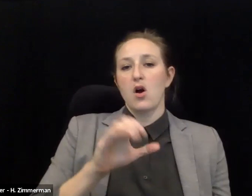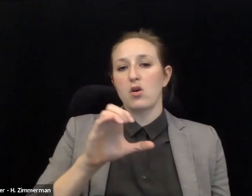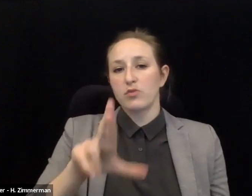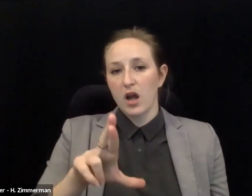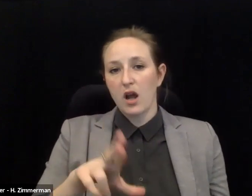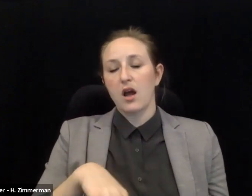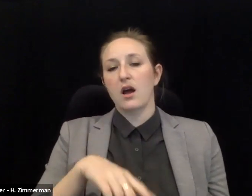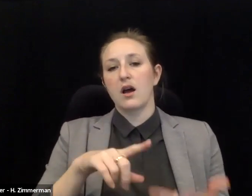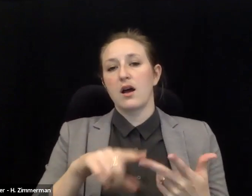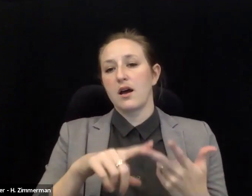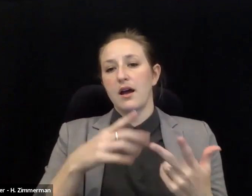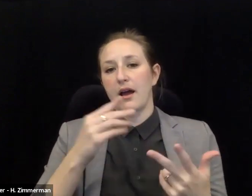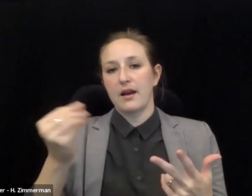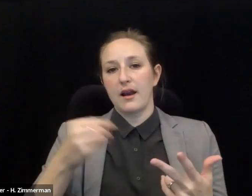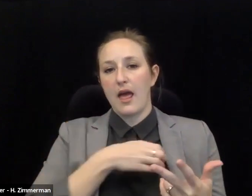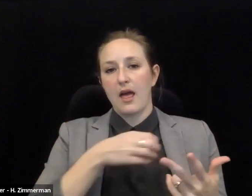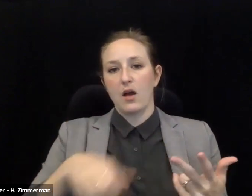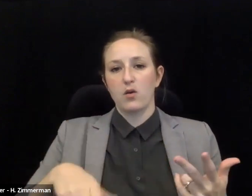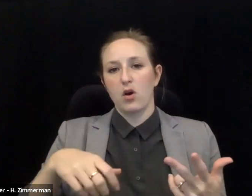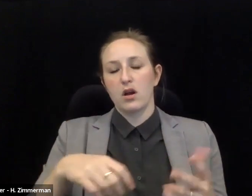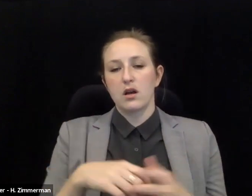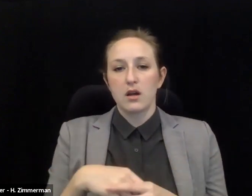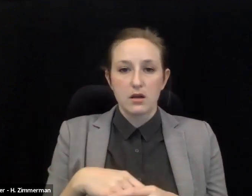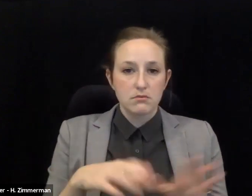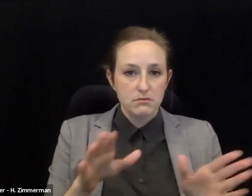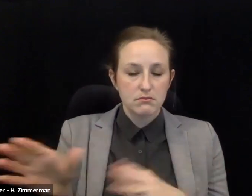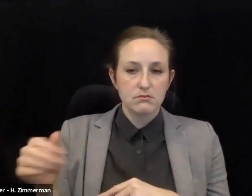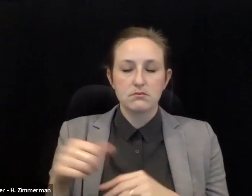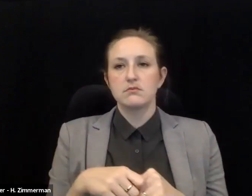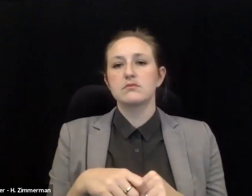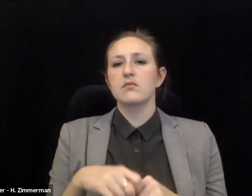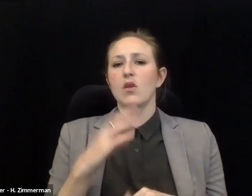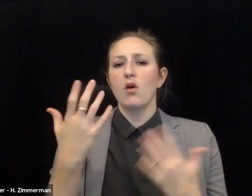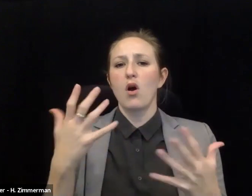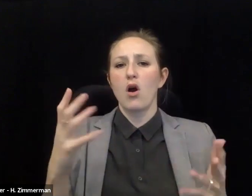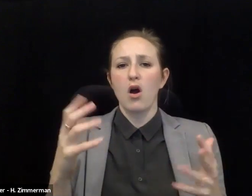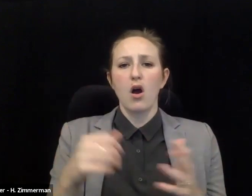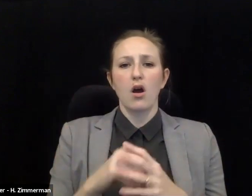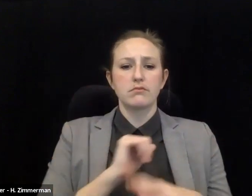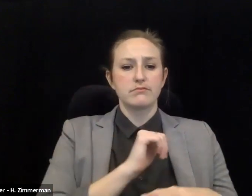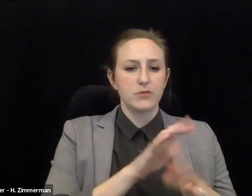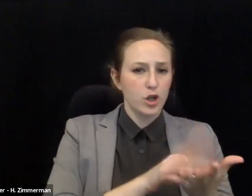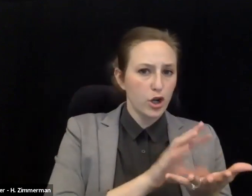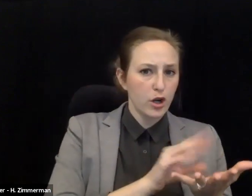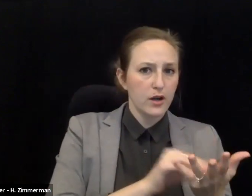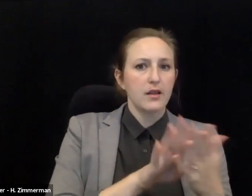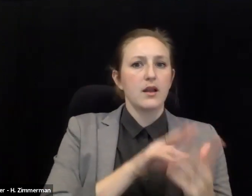So we've already been able to incorporate our lessons learned from virtual summer implementation to these pivoted Fall exchanges.